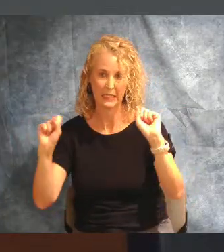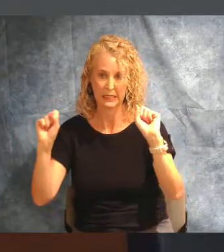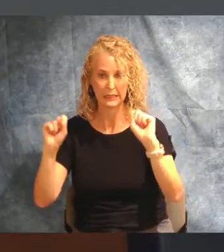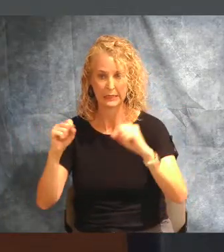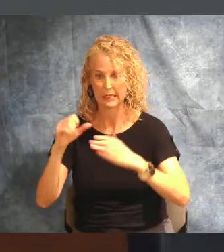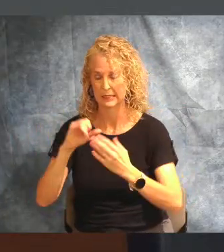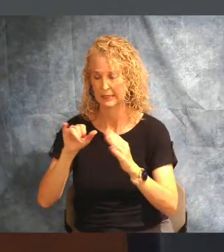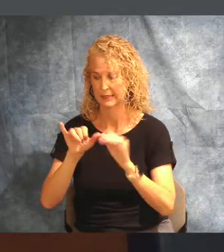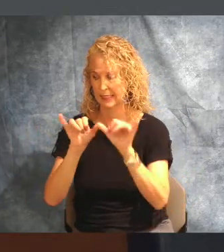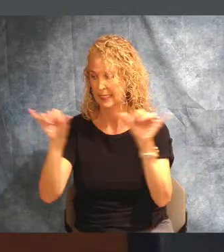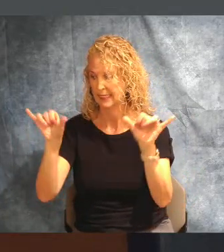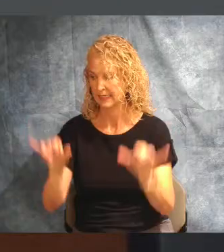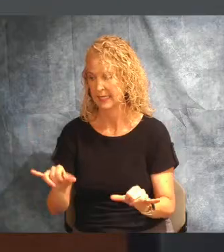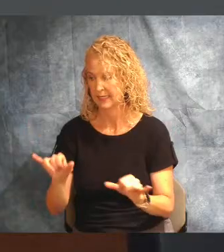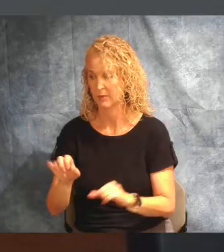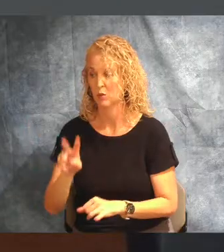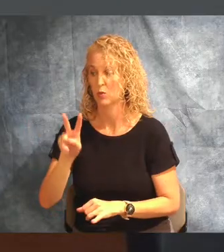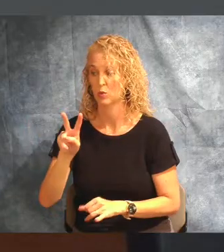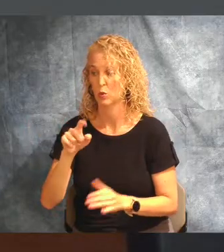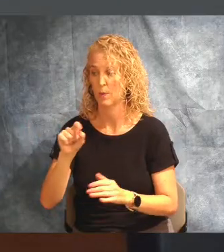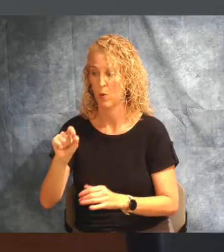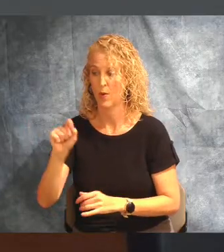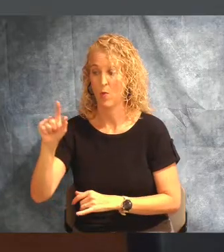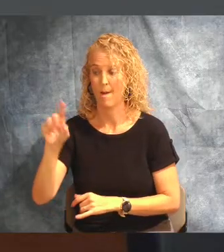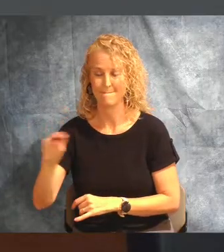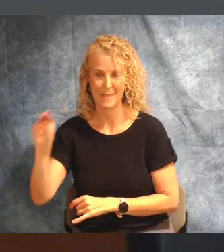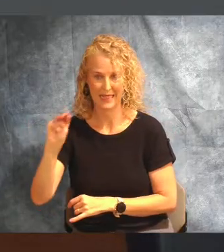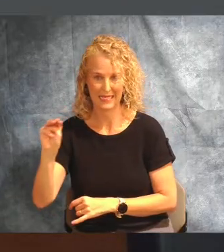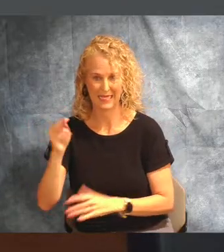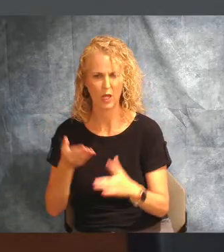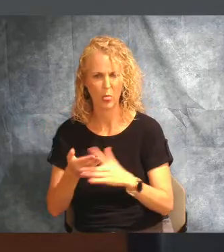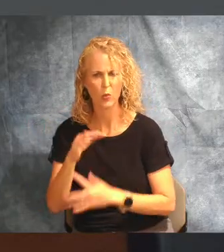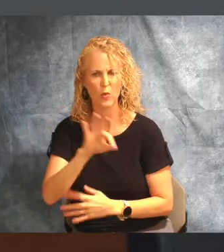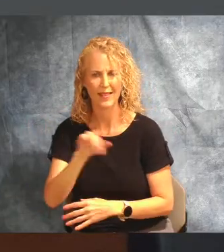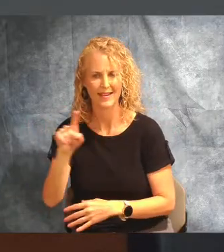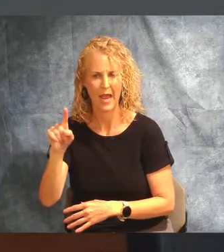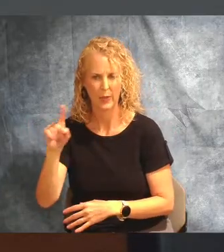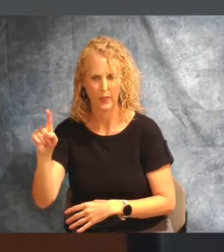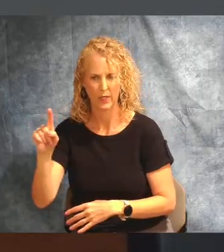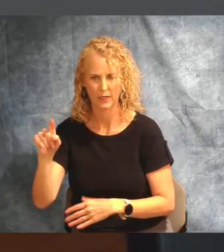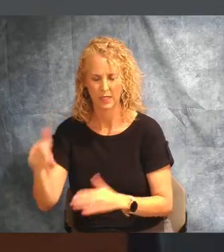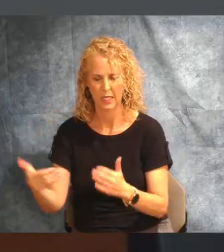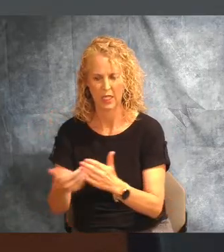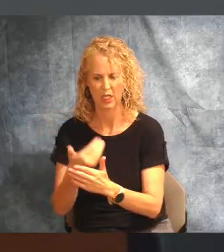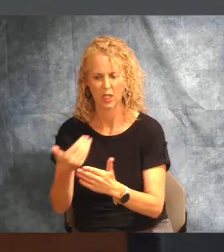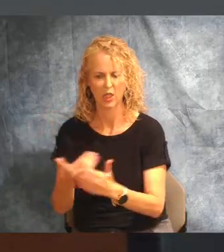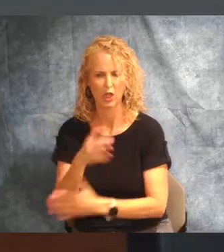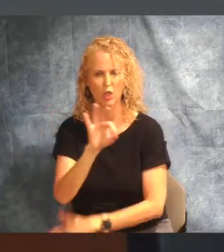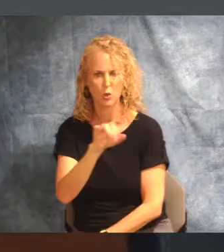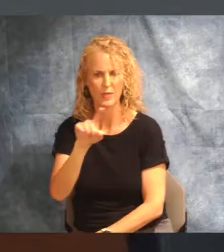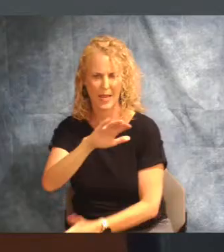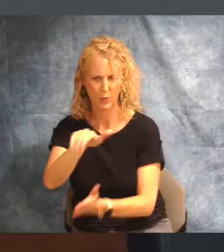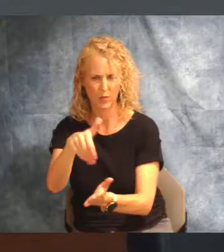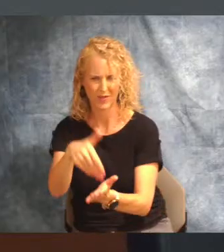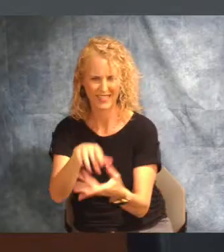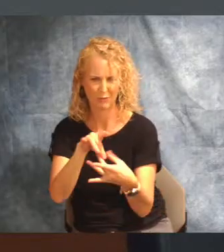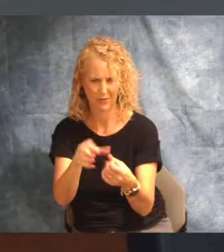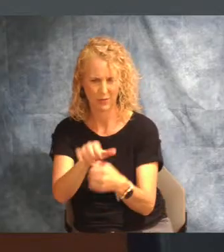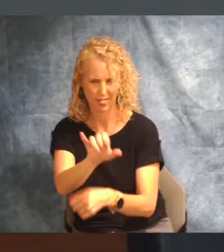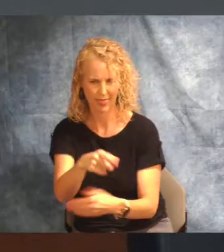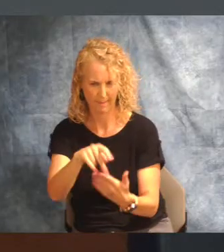part of 911's capital plan for the upgrade of the public safety radio system. Item number 18